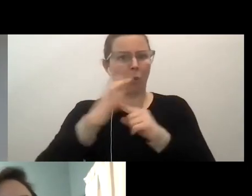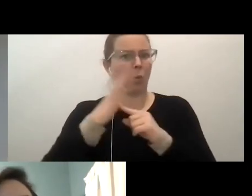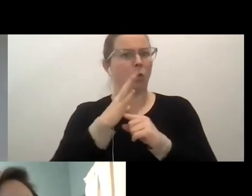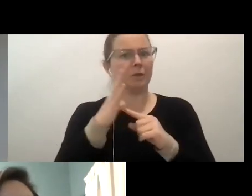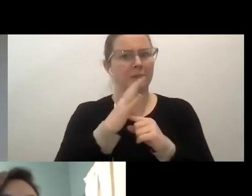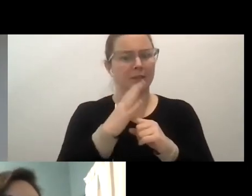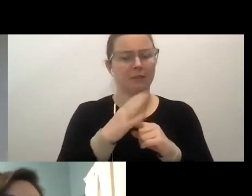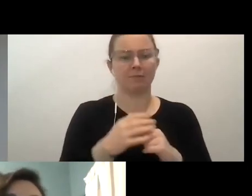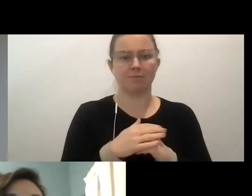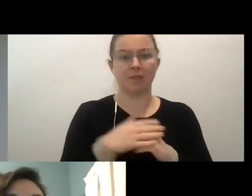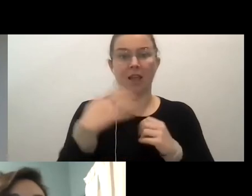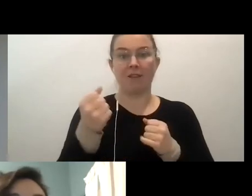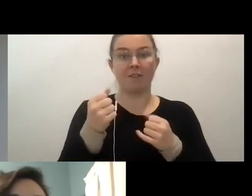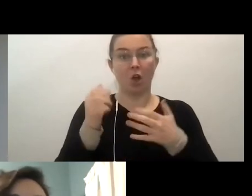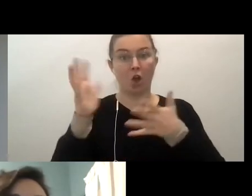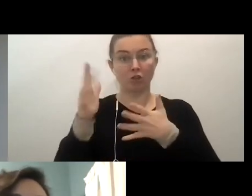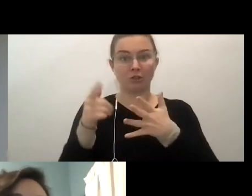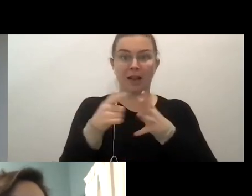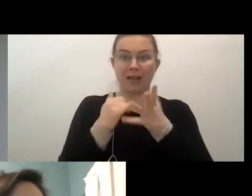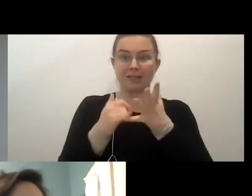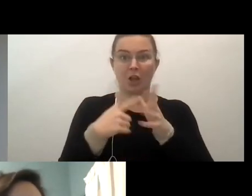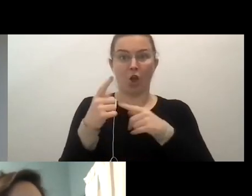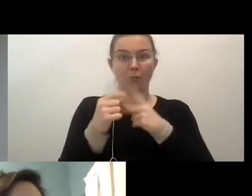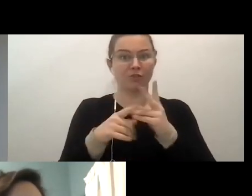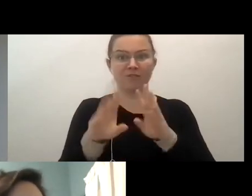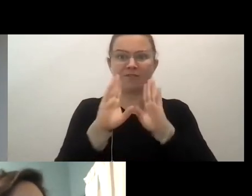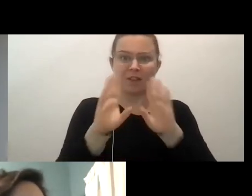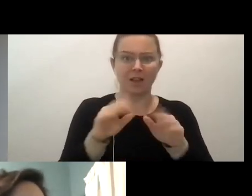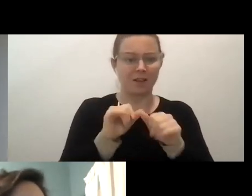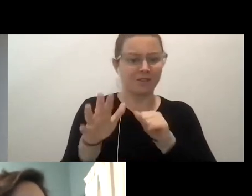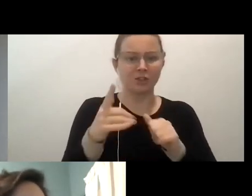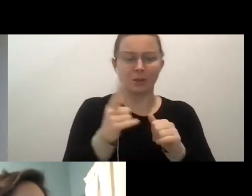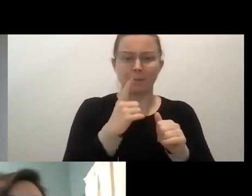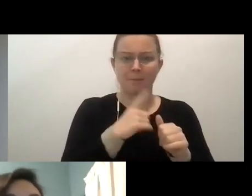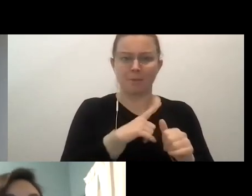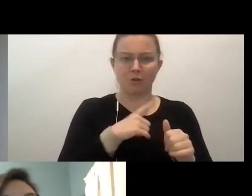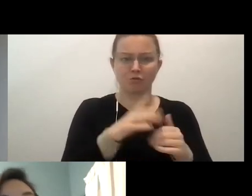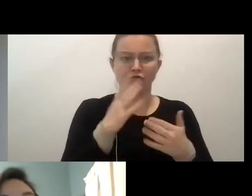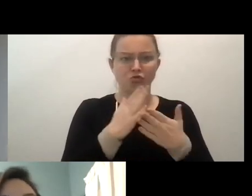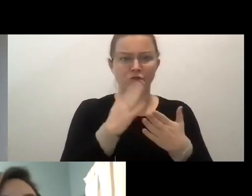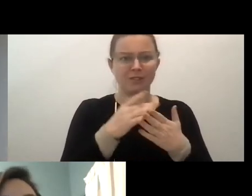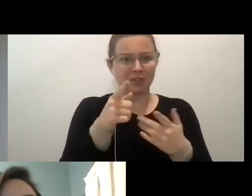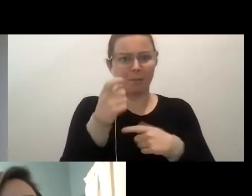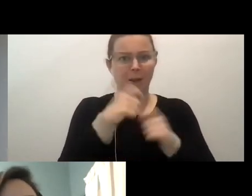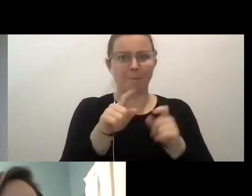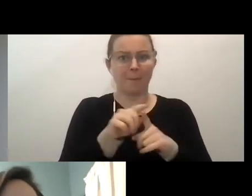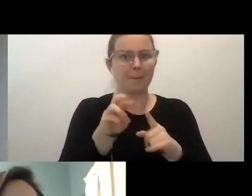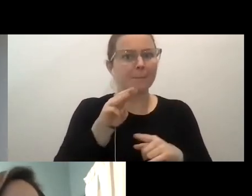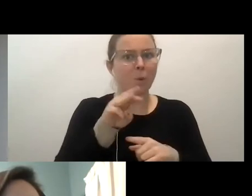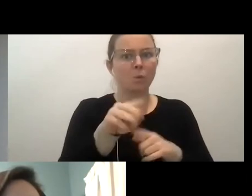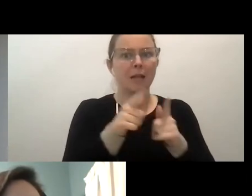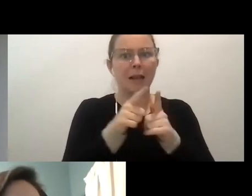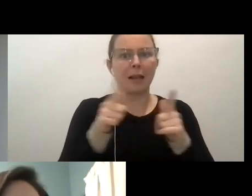having Auslan as an option is fantastic because it's basically being multilingual.